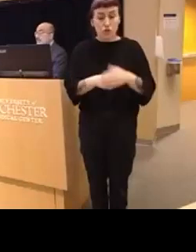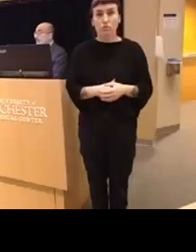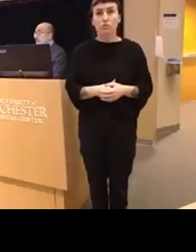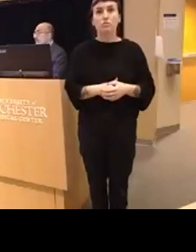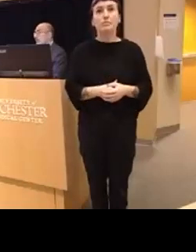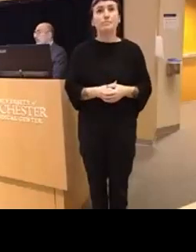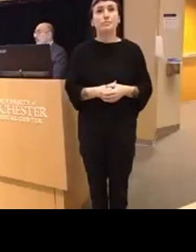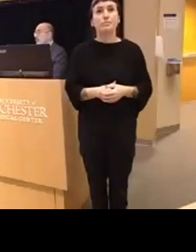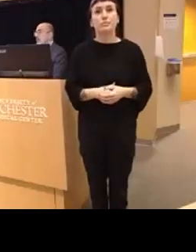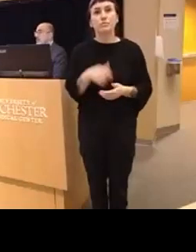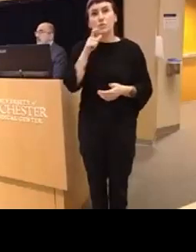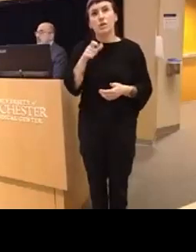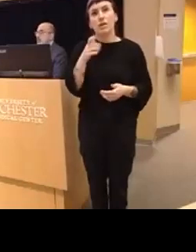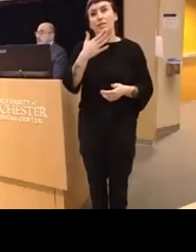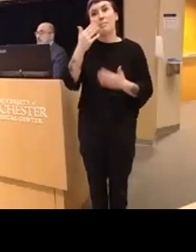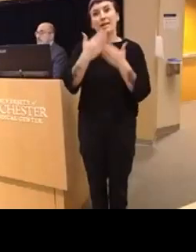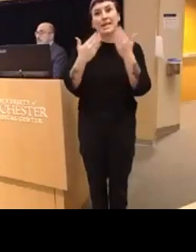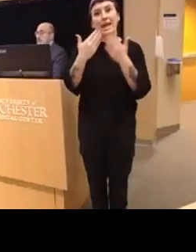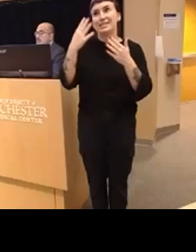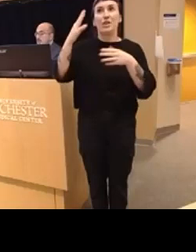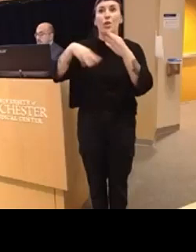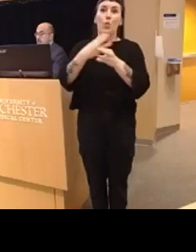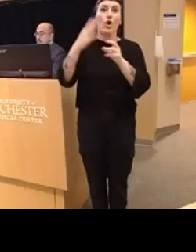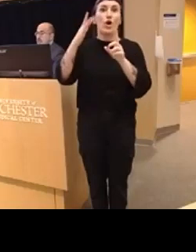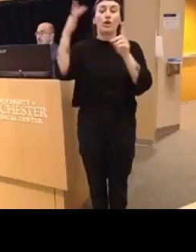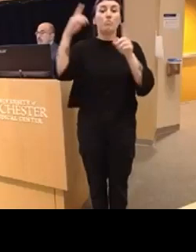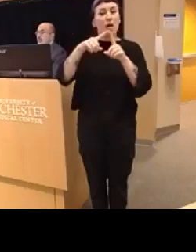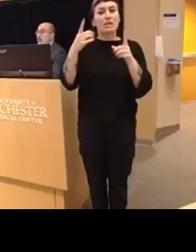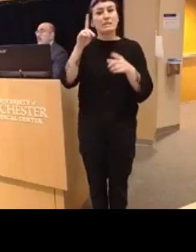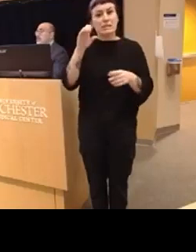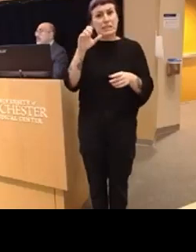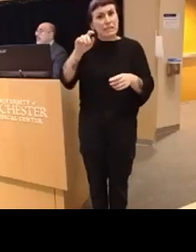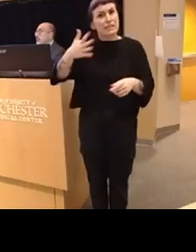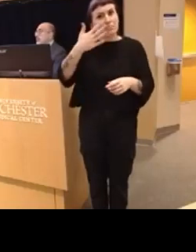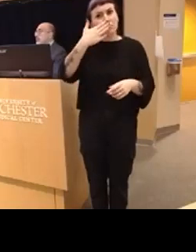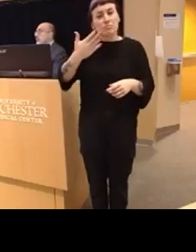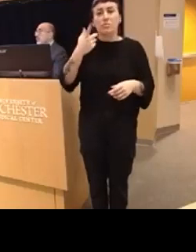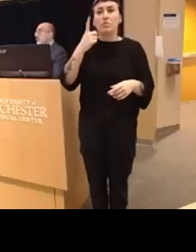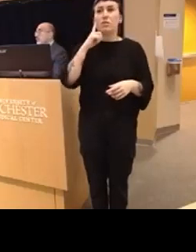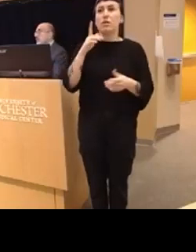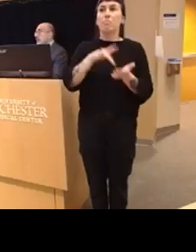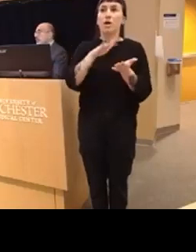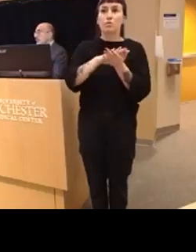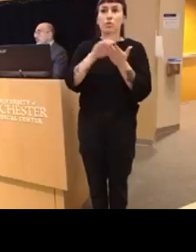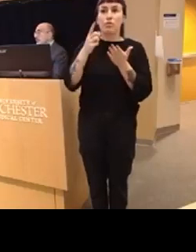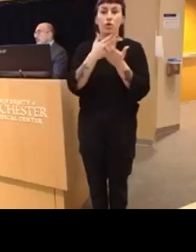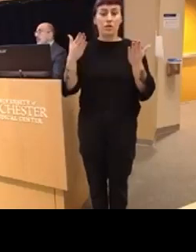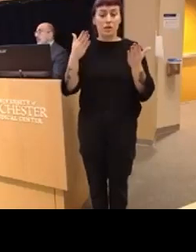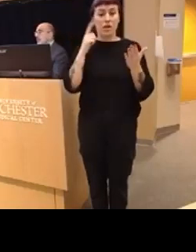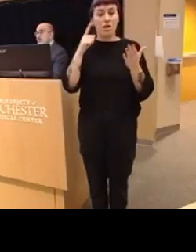have to you know have the greatest hands in the world but you just have to be decent okay you just you know you it's just like a medical school the very first thing on the Obi rotation the very